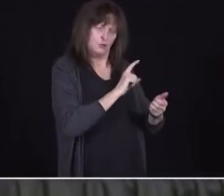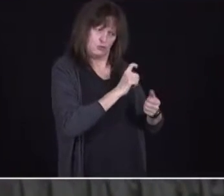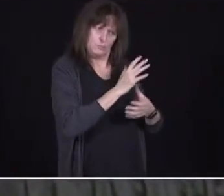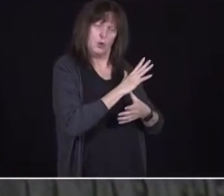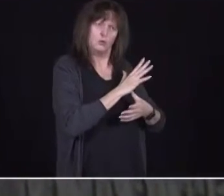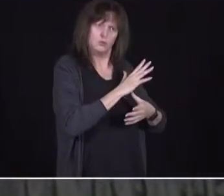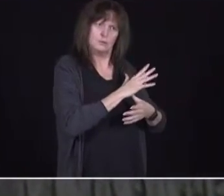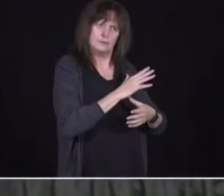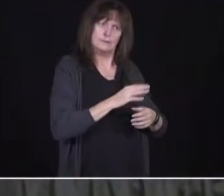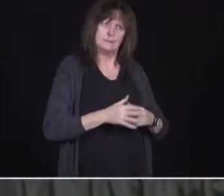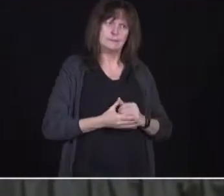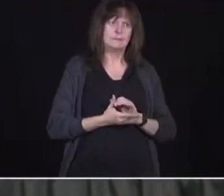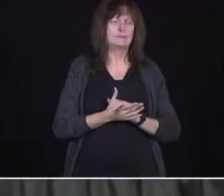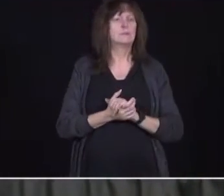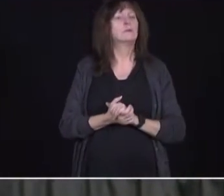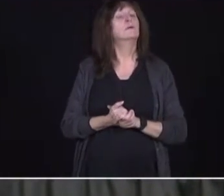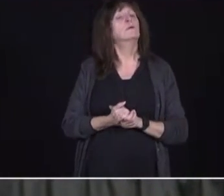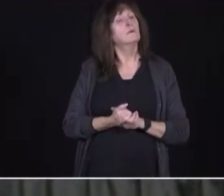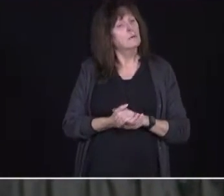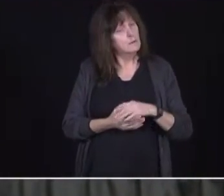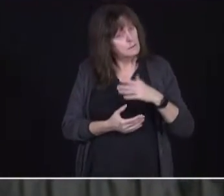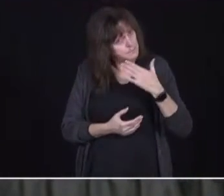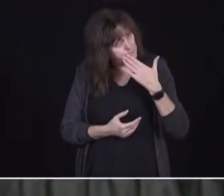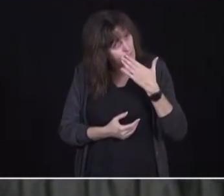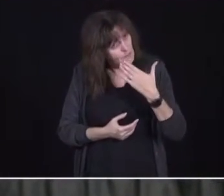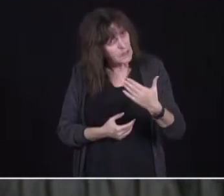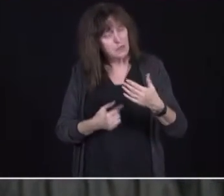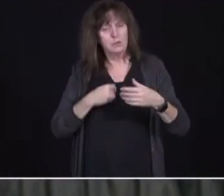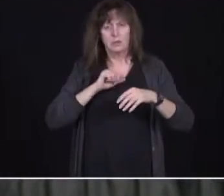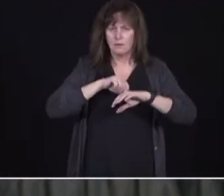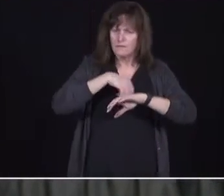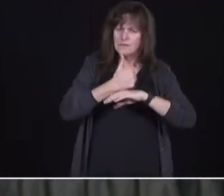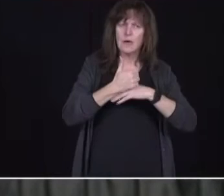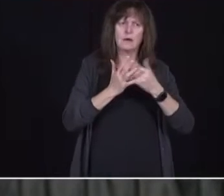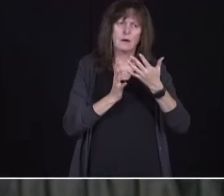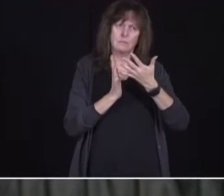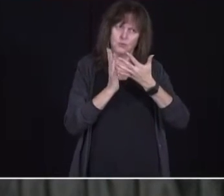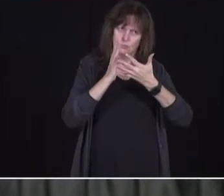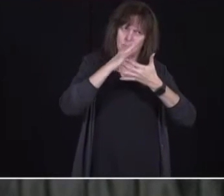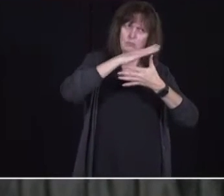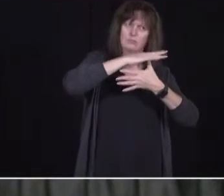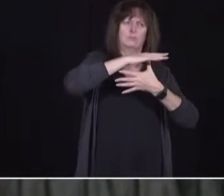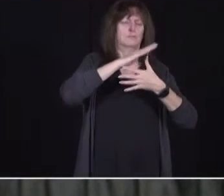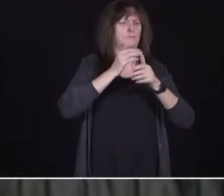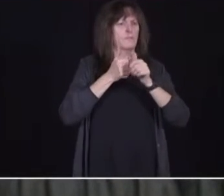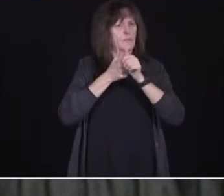I will pass it over to the general. Premier, thank you, and thank you for the question.